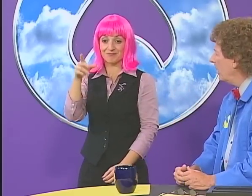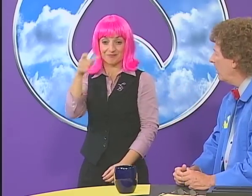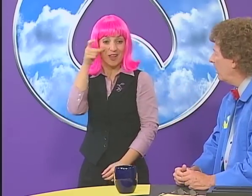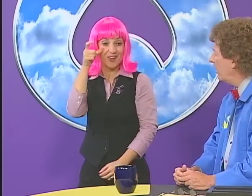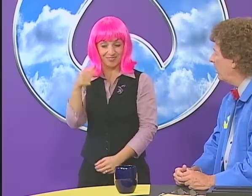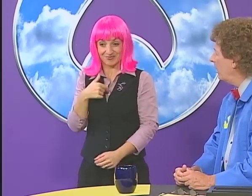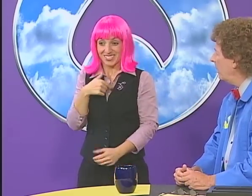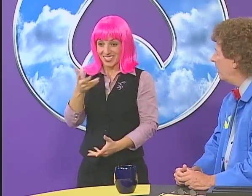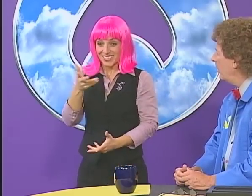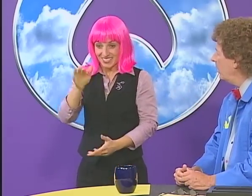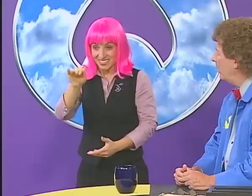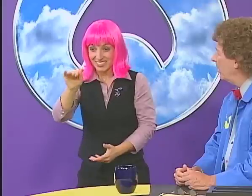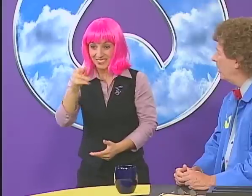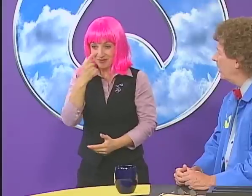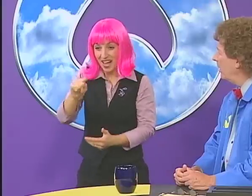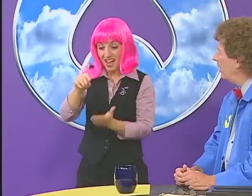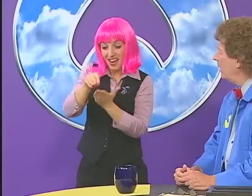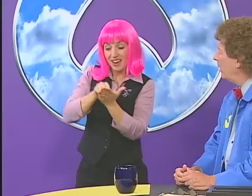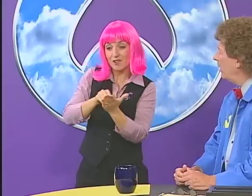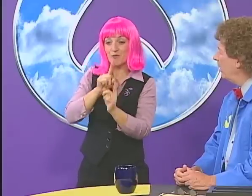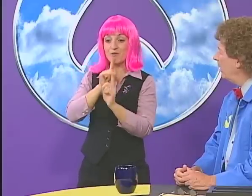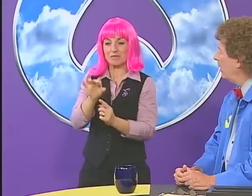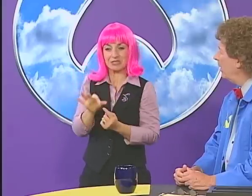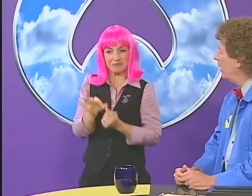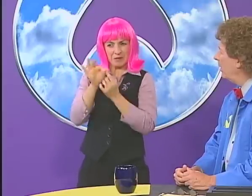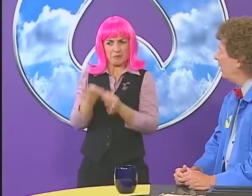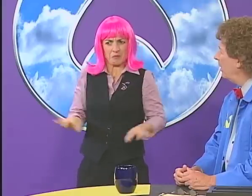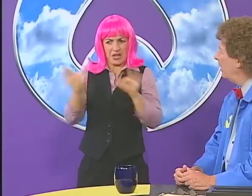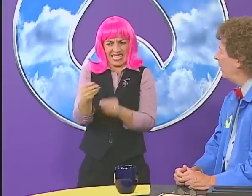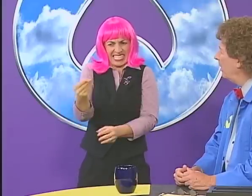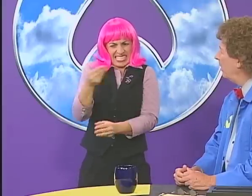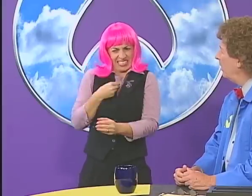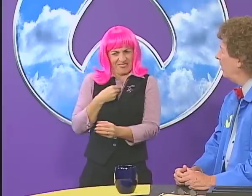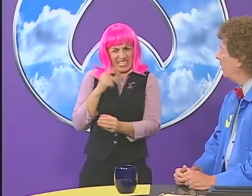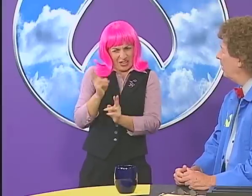TO FILL OUT A SPECIAL REPORT FOR ME. "PLEASE HURRY. I'VE BEEN WAITING AND WAITING."